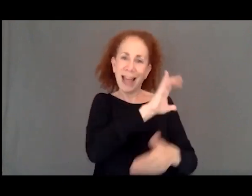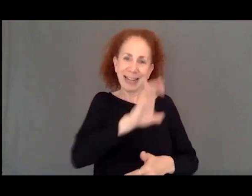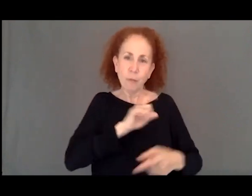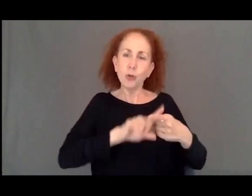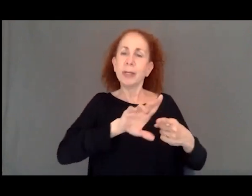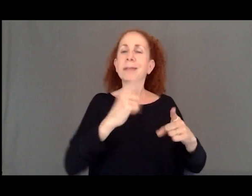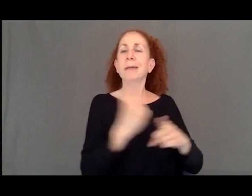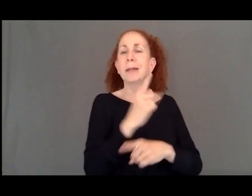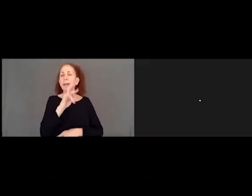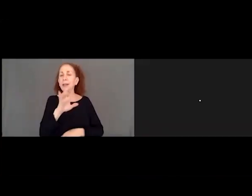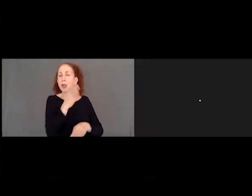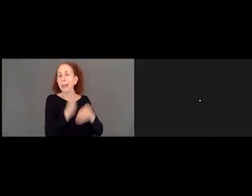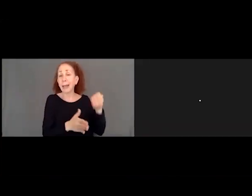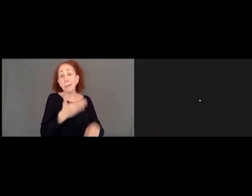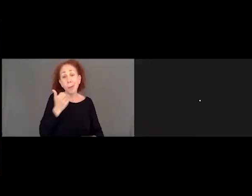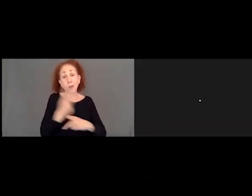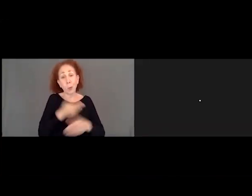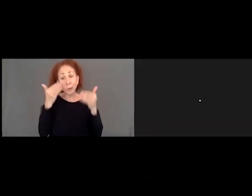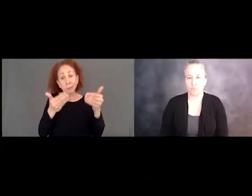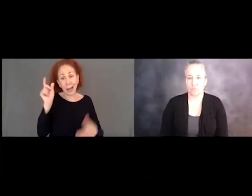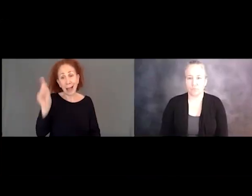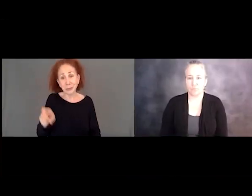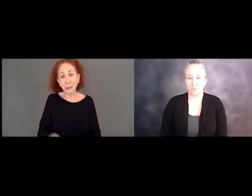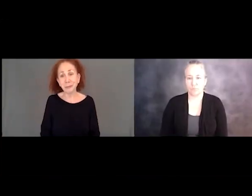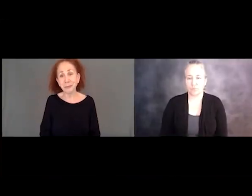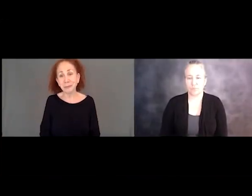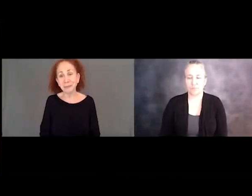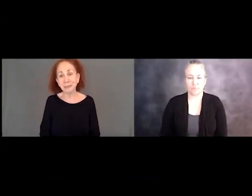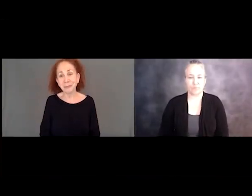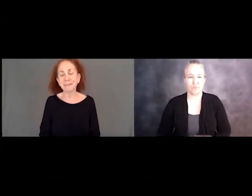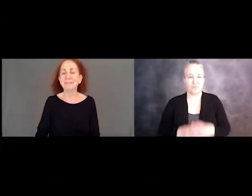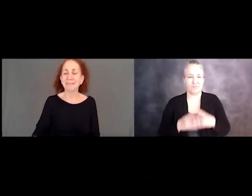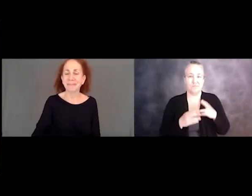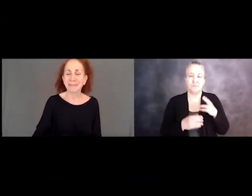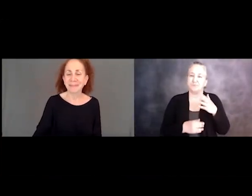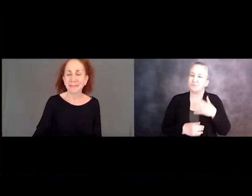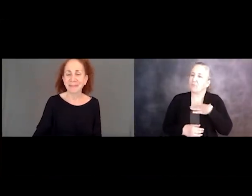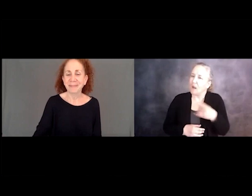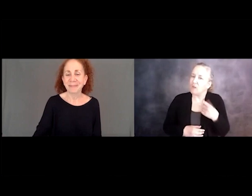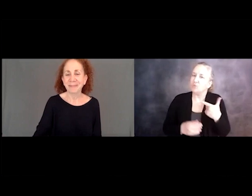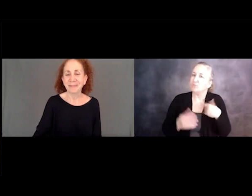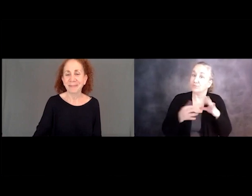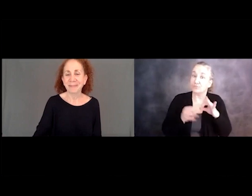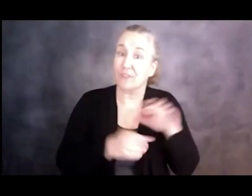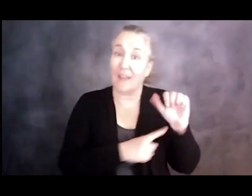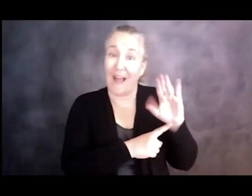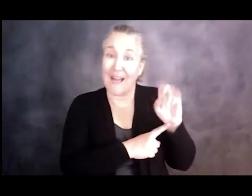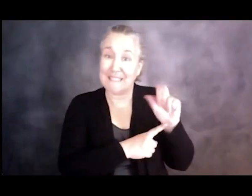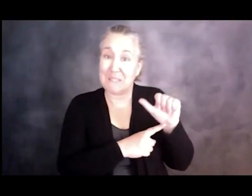to his logical ends, for better and for worse. I like that you establish that academia is not fun.